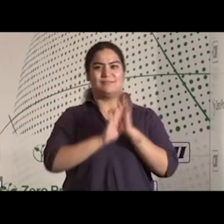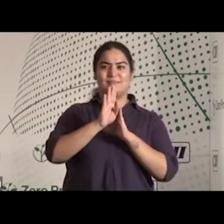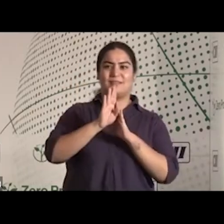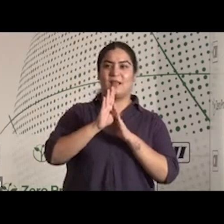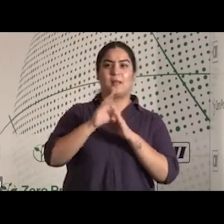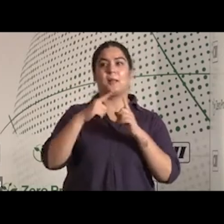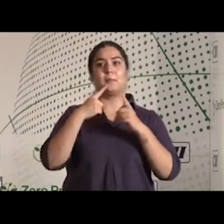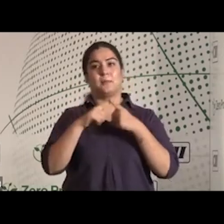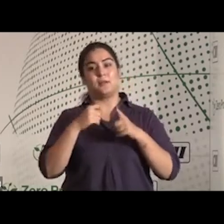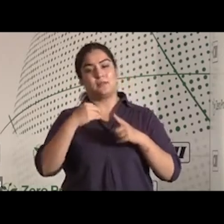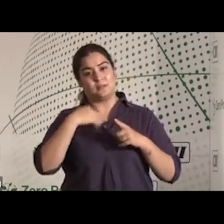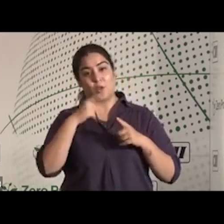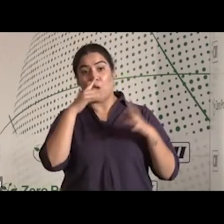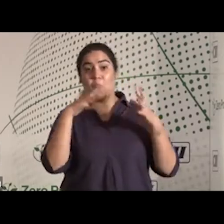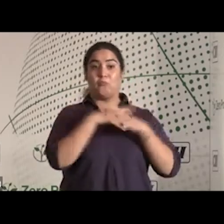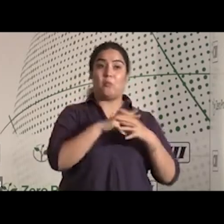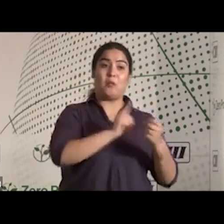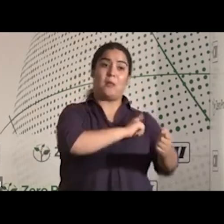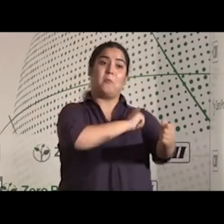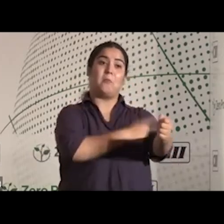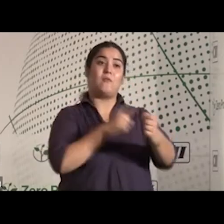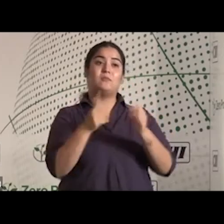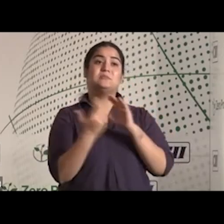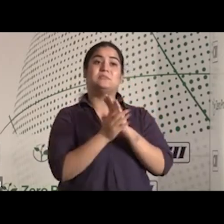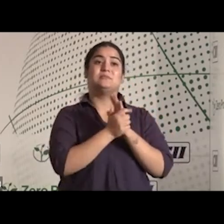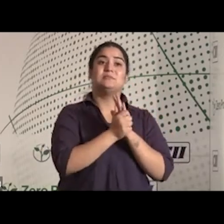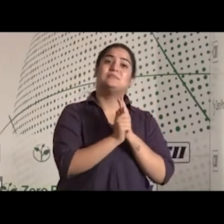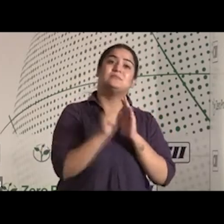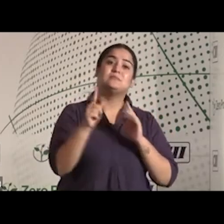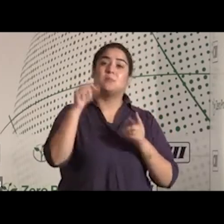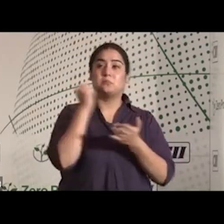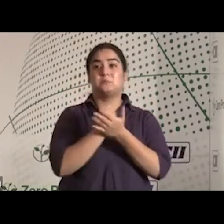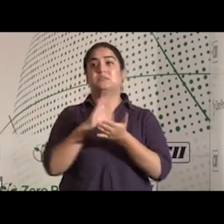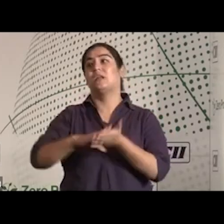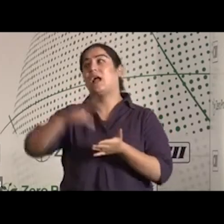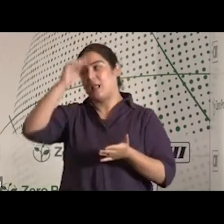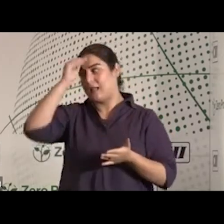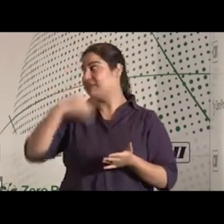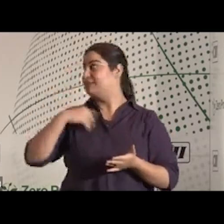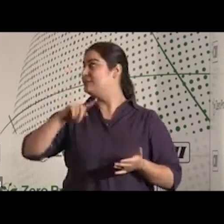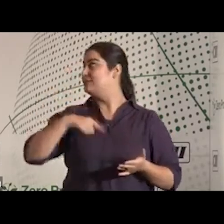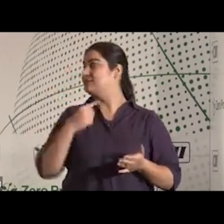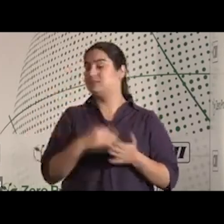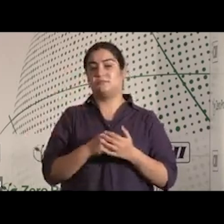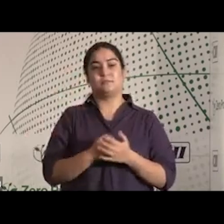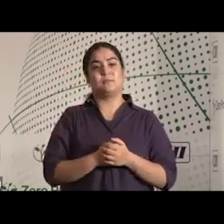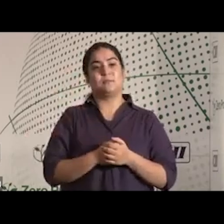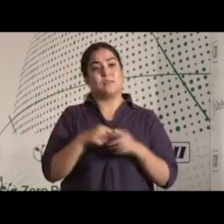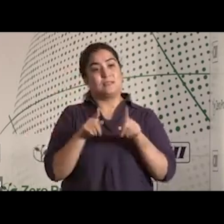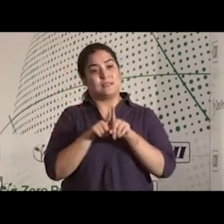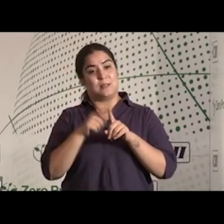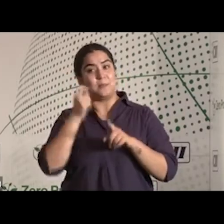But the human empowerment is a skill they need to learn much more. Even Microsoft.